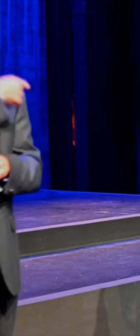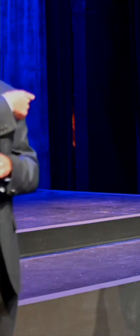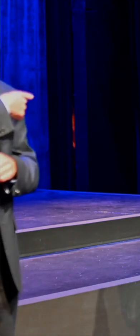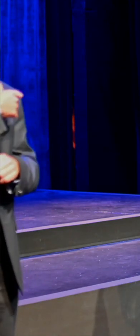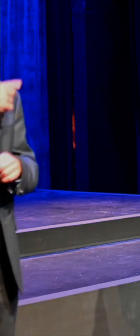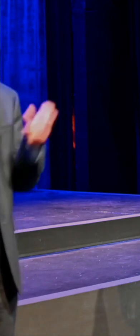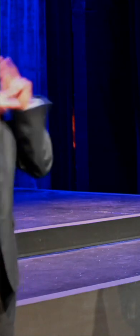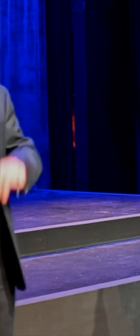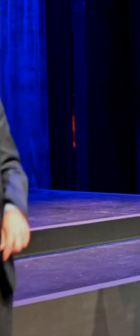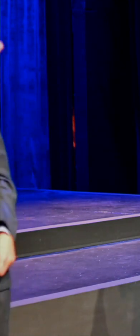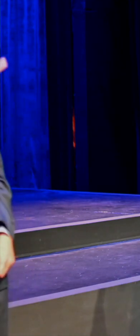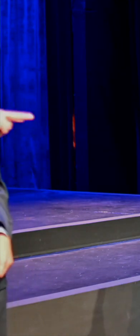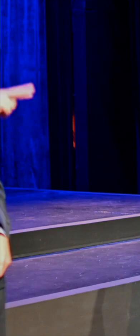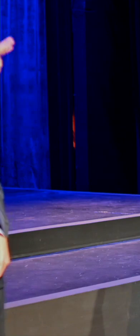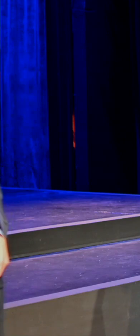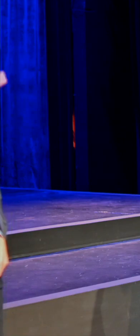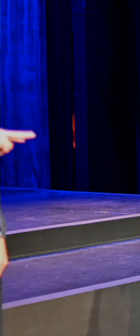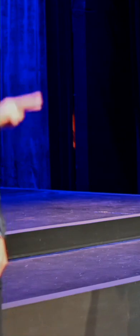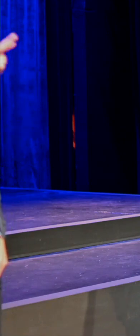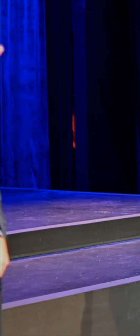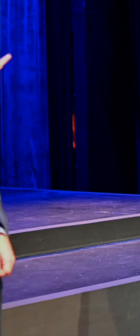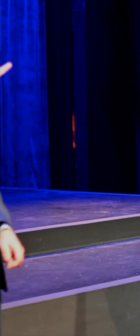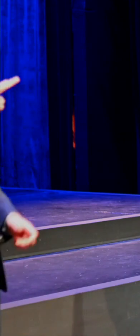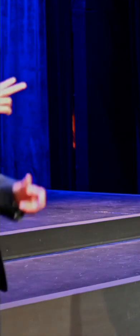and you're like okay I wonder who's going to knock on the window and say something crazy at some